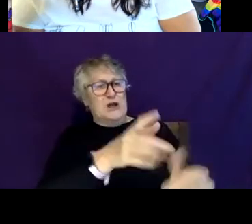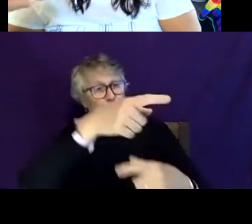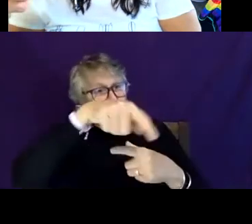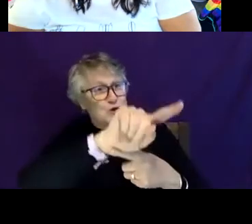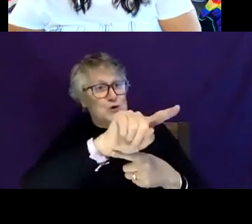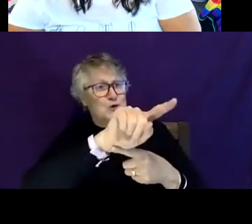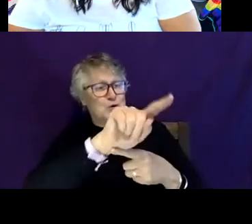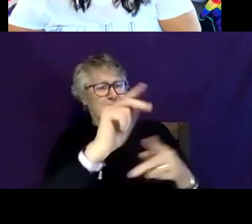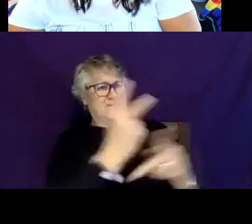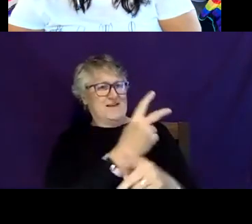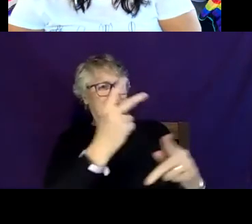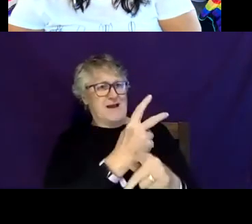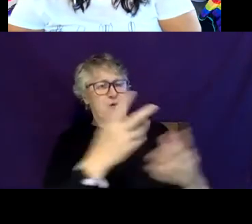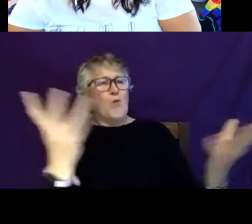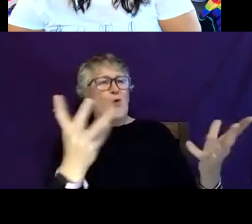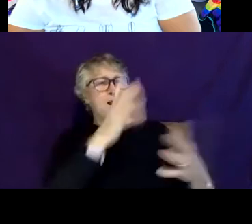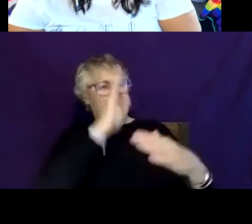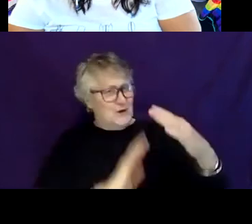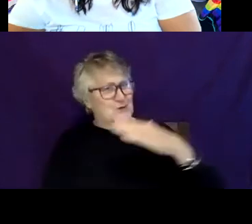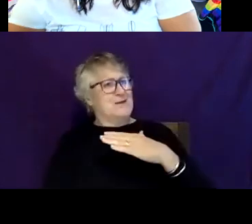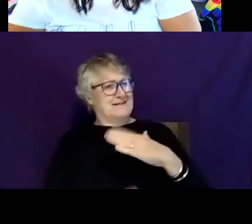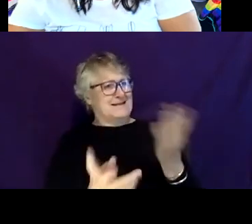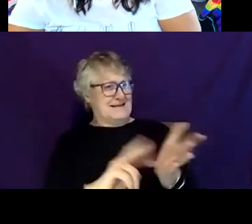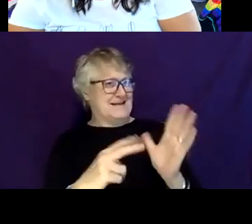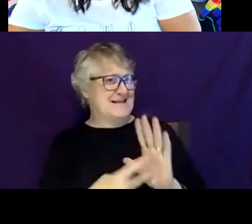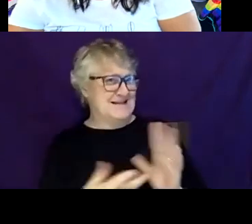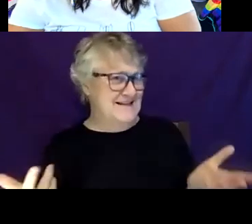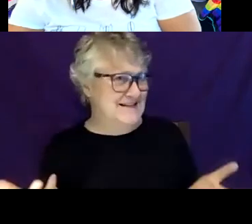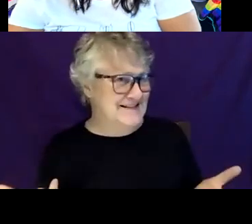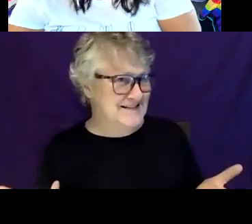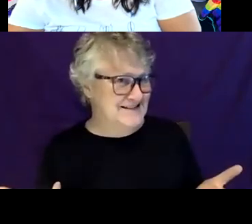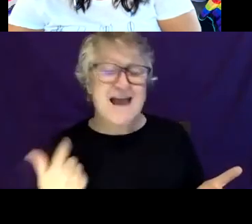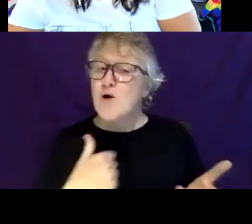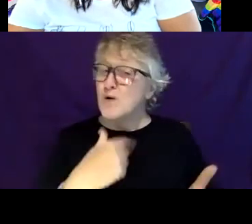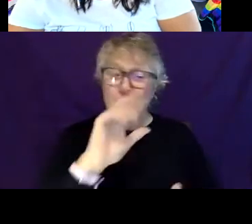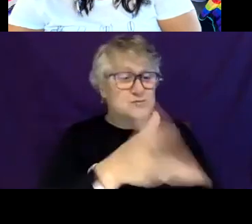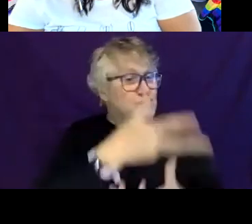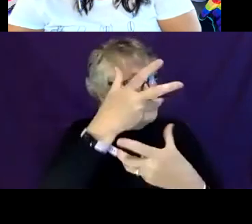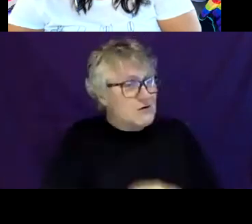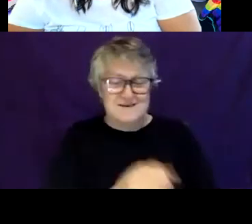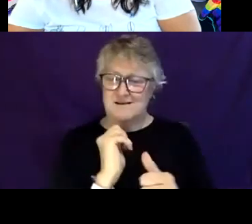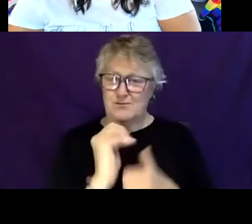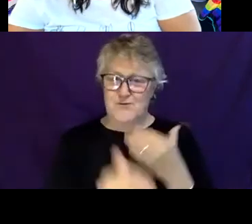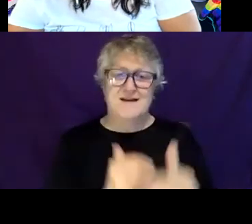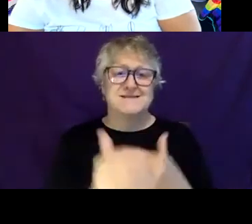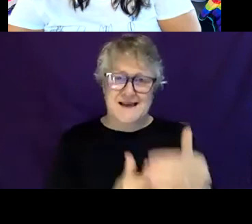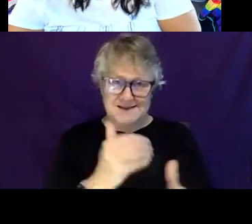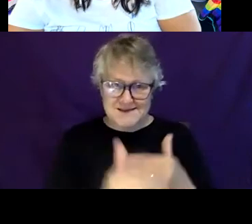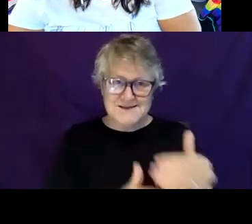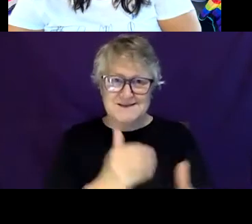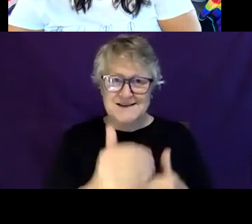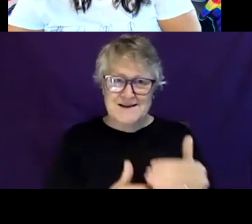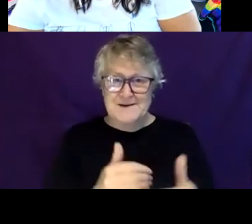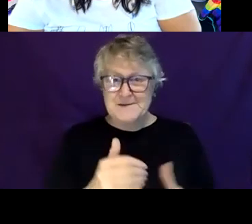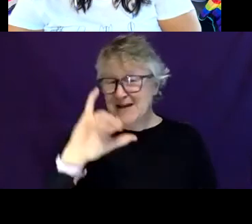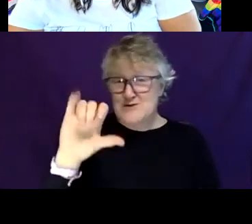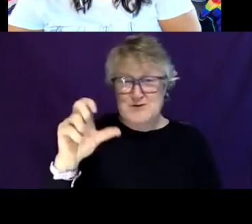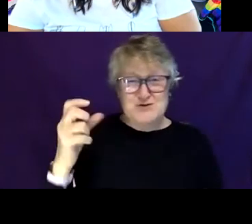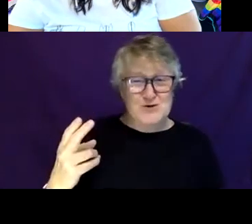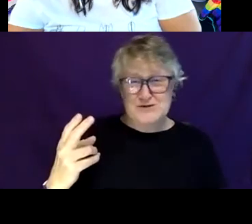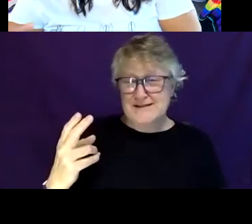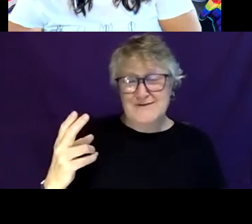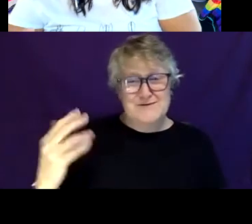we are going to go through a decolonizing process, and we're going to trust the process, as Jillian Joseph reminds us all of the time.